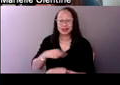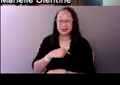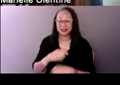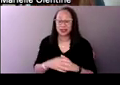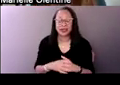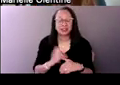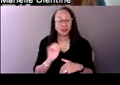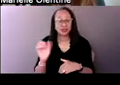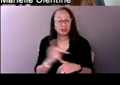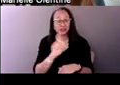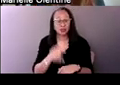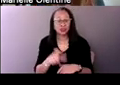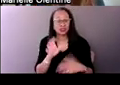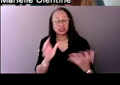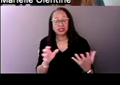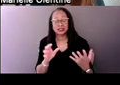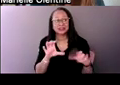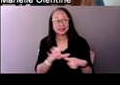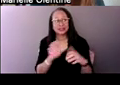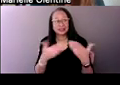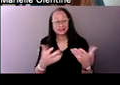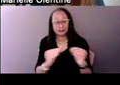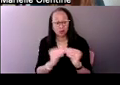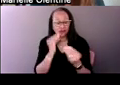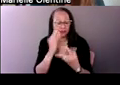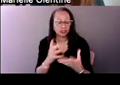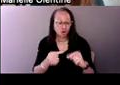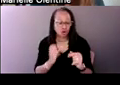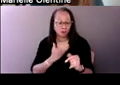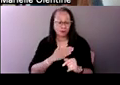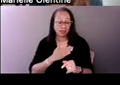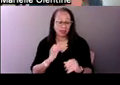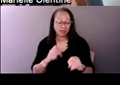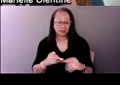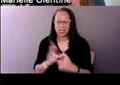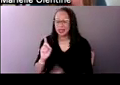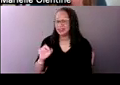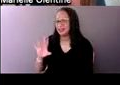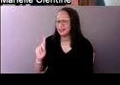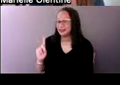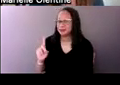your life working on these projects, and that deserves to be compensated.